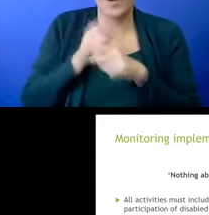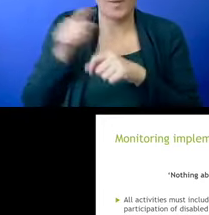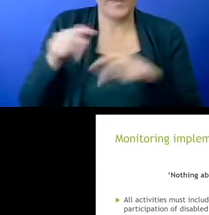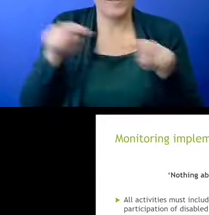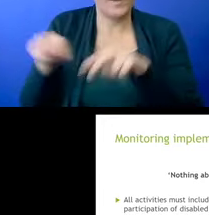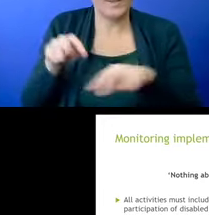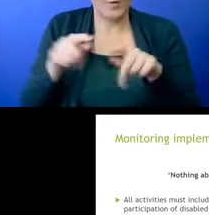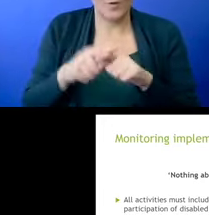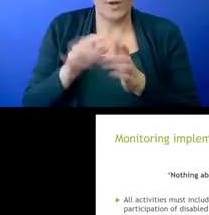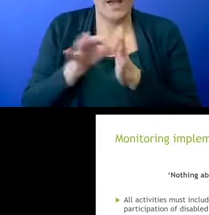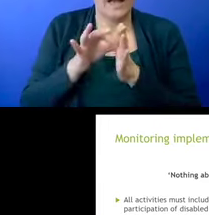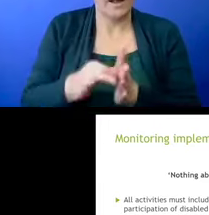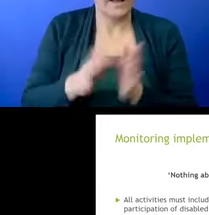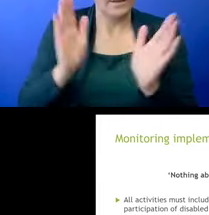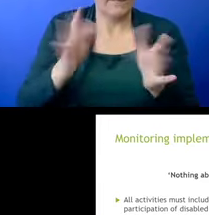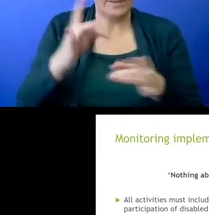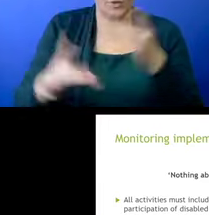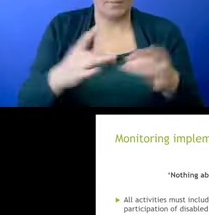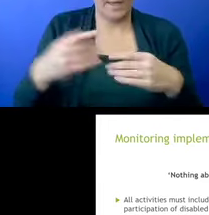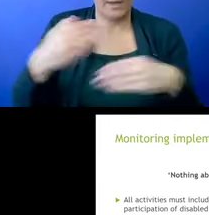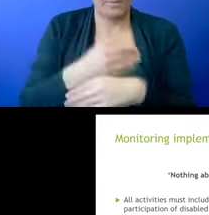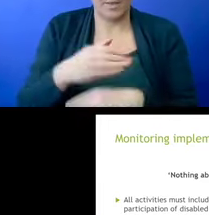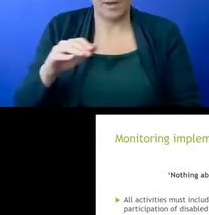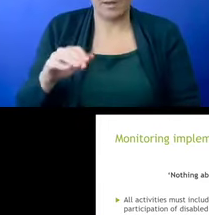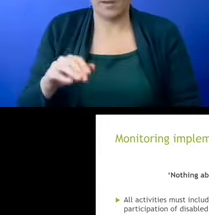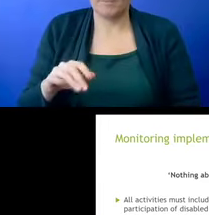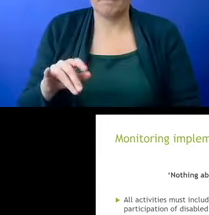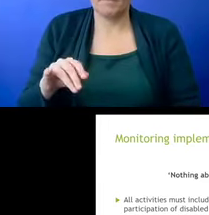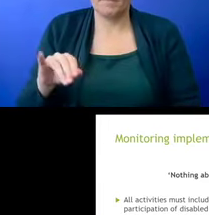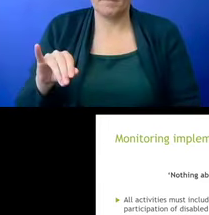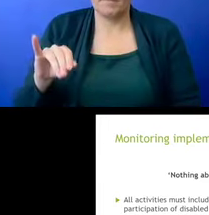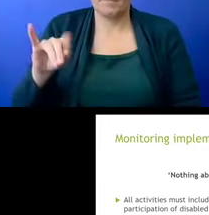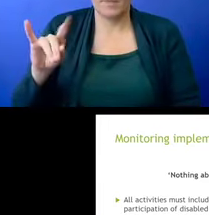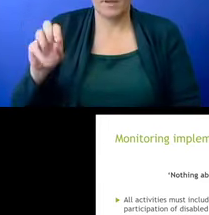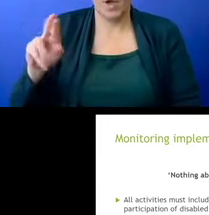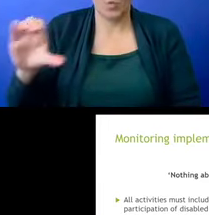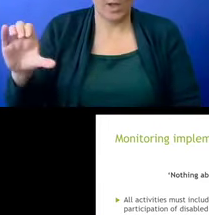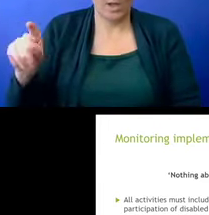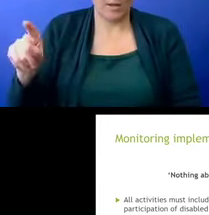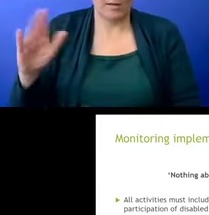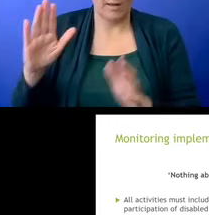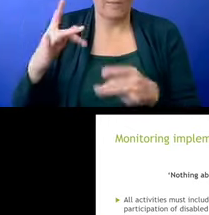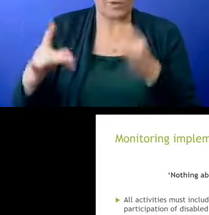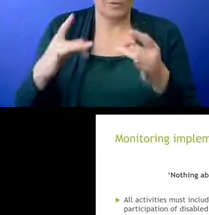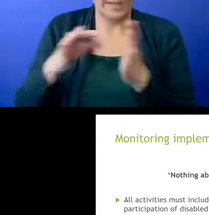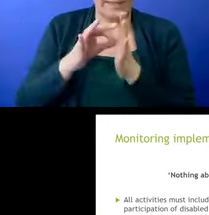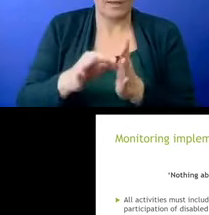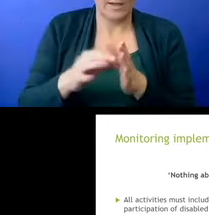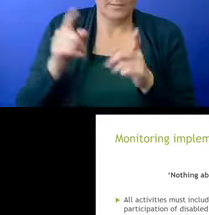A guide has been produced by the Irish Human Rights and Equality Commission, along with the video,